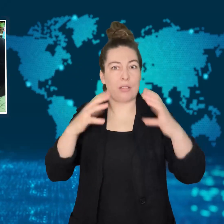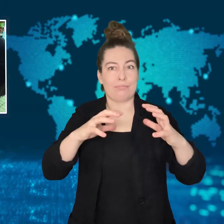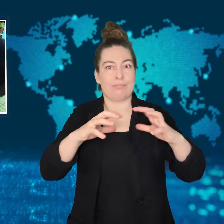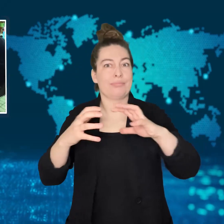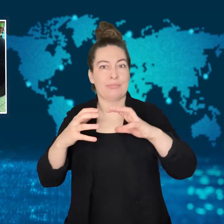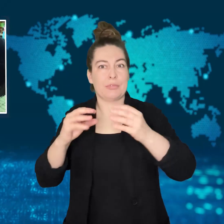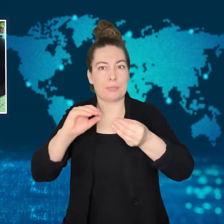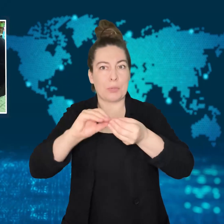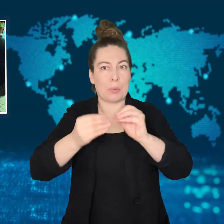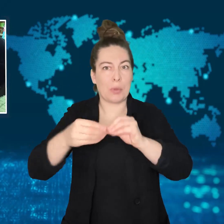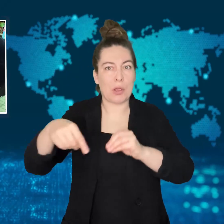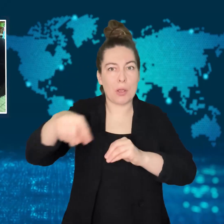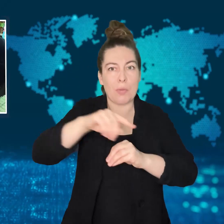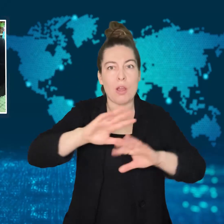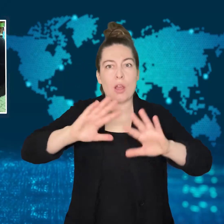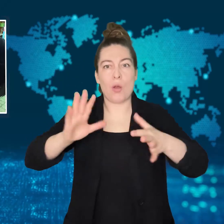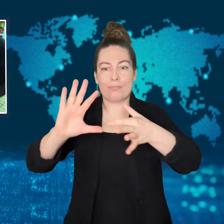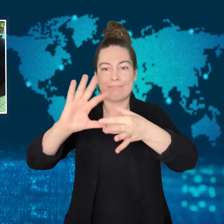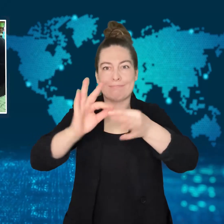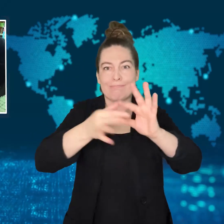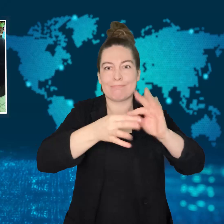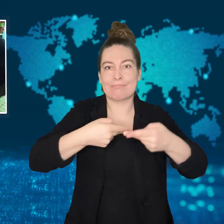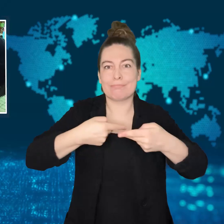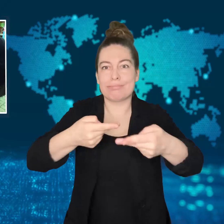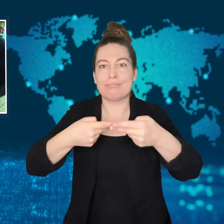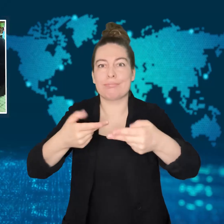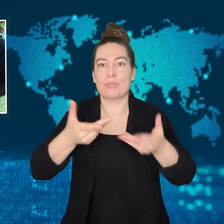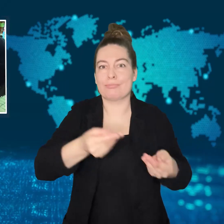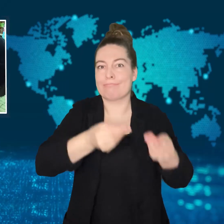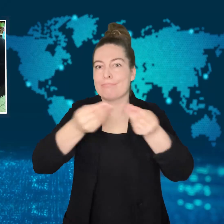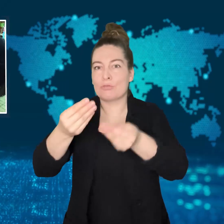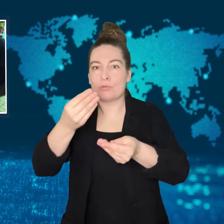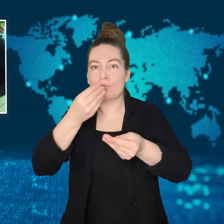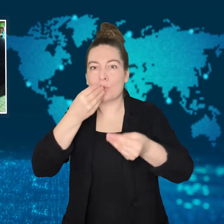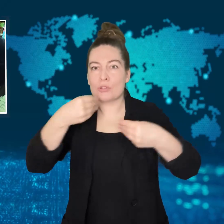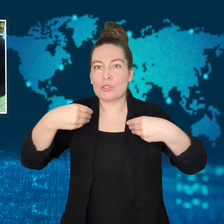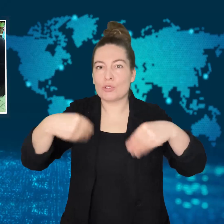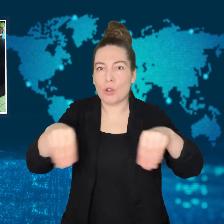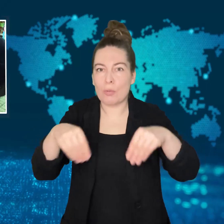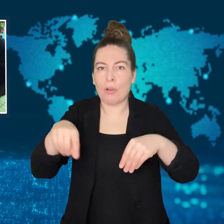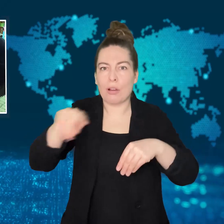With weather threats, there have been supply chain issues,